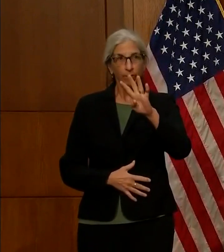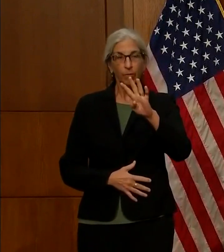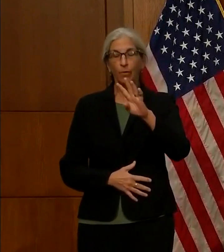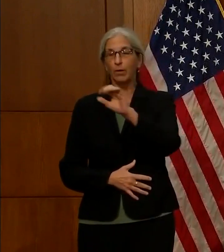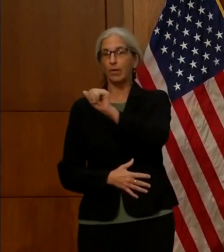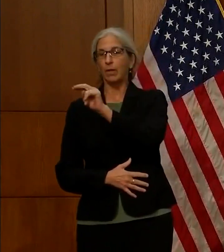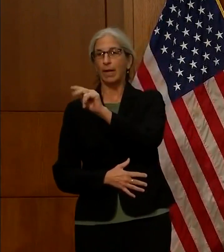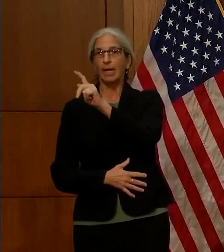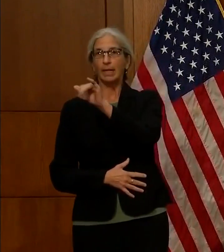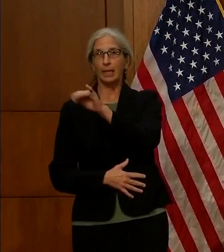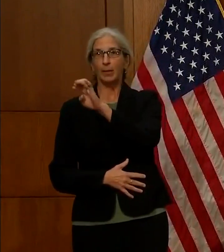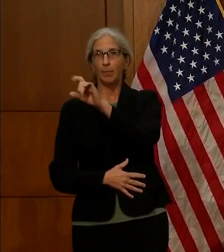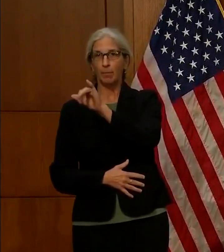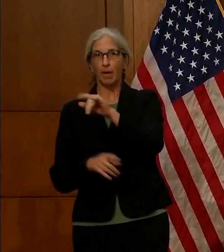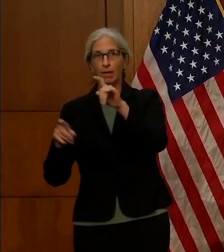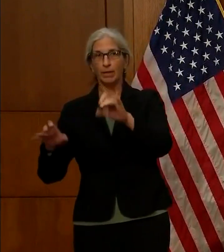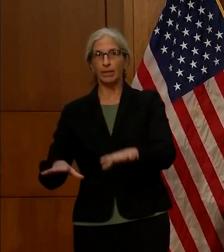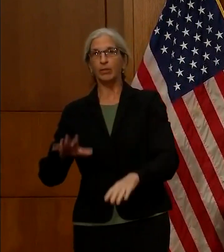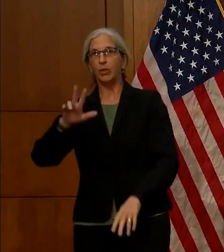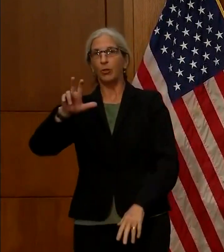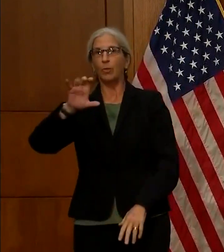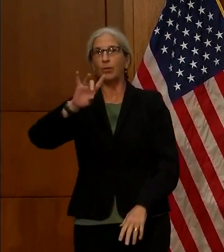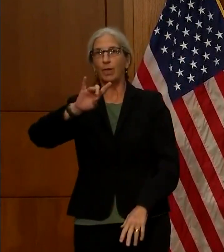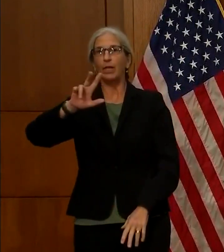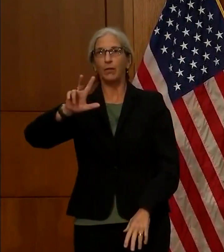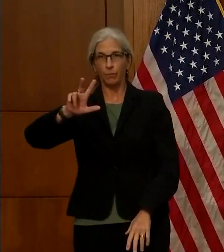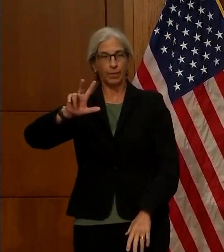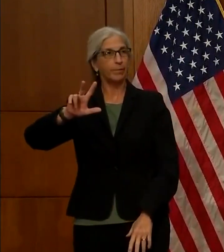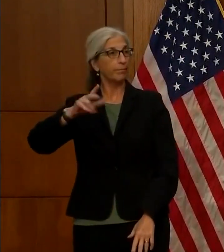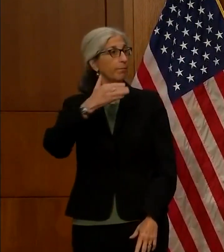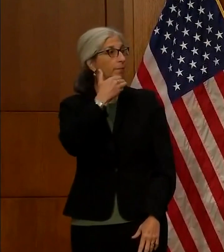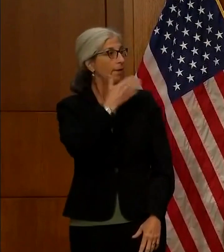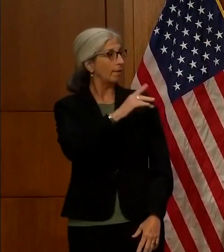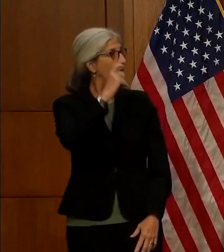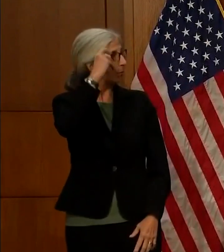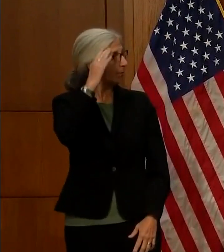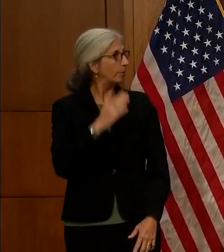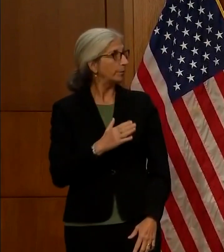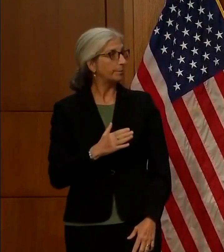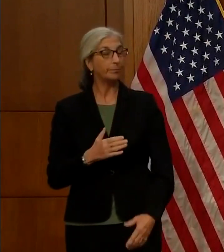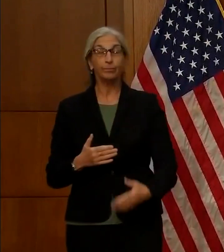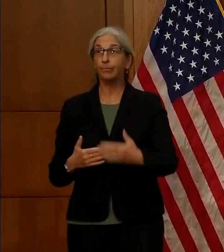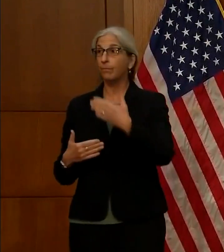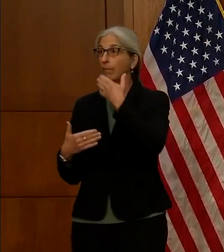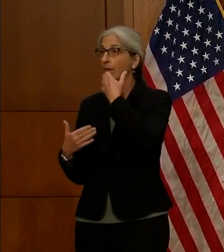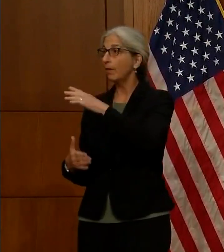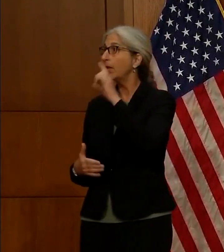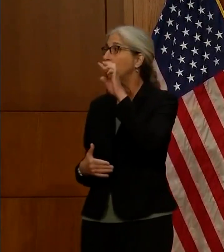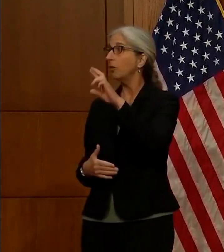AND FIFTY FOUR IN ANTIBODY TESTS WERE AT THREE HUNDRED AND